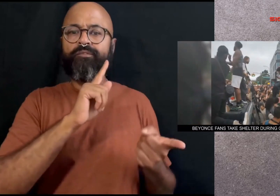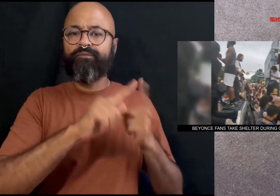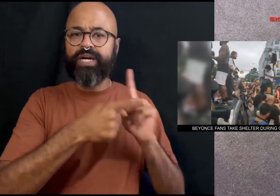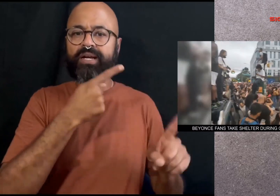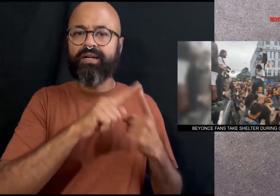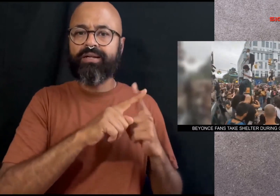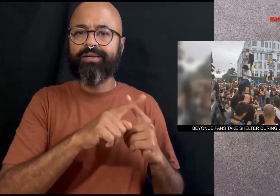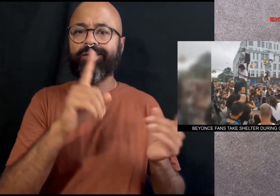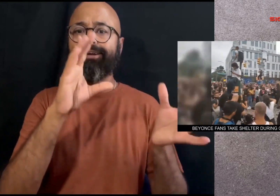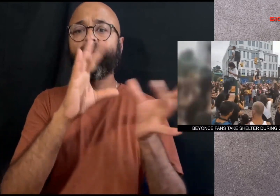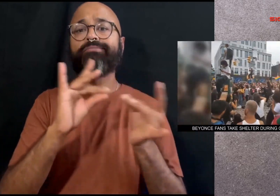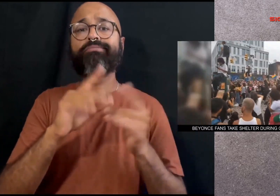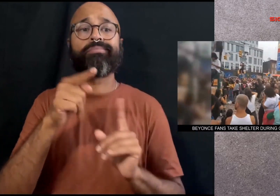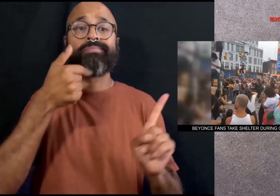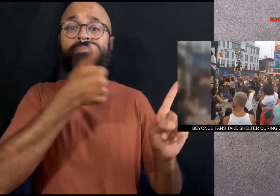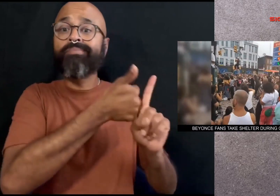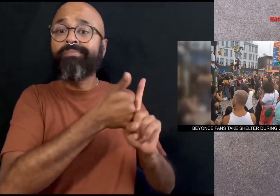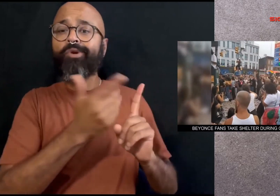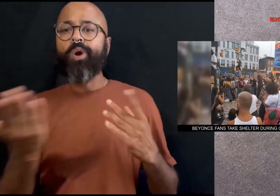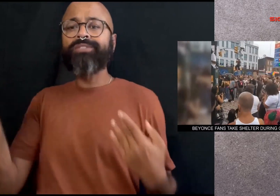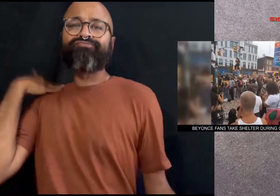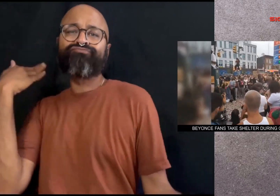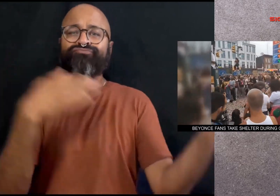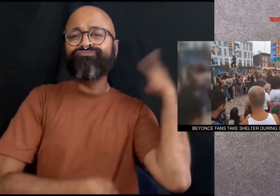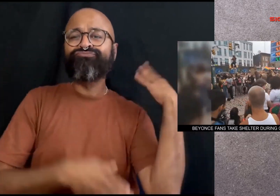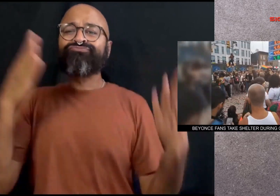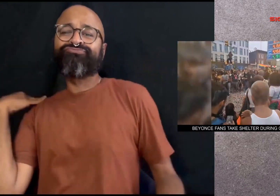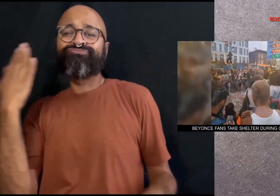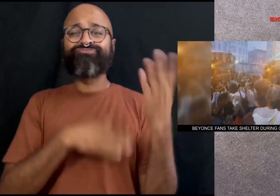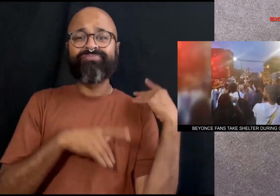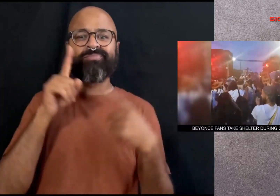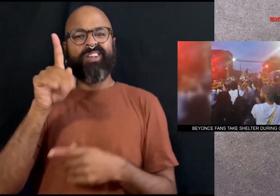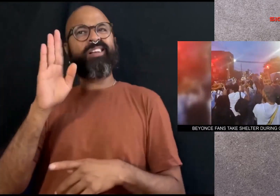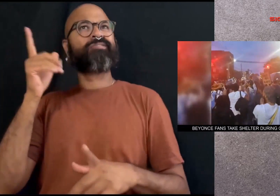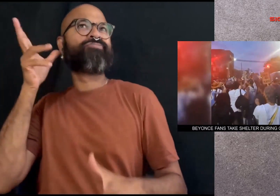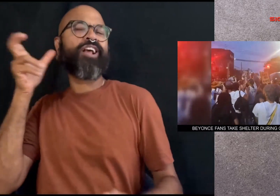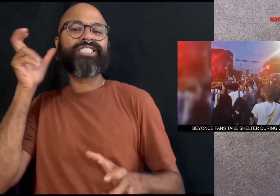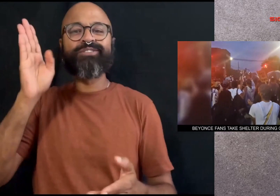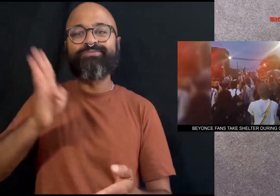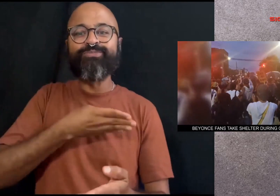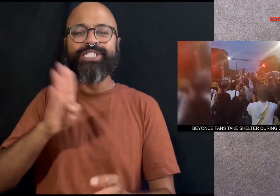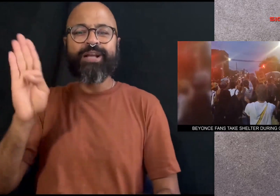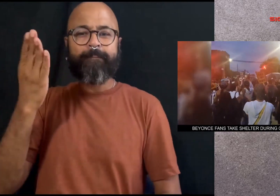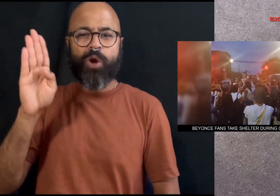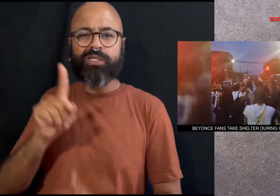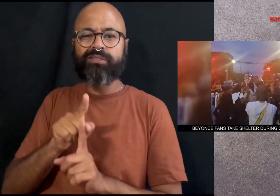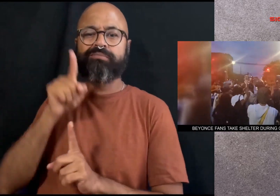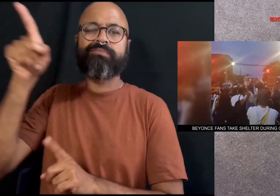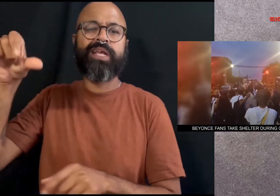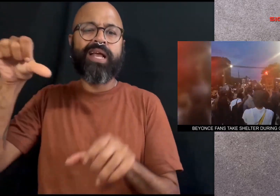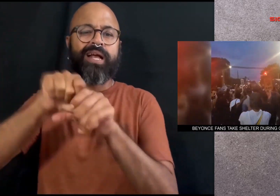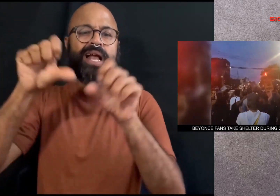a friend of Sibley says he was voguing to Beyonce music at a gas station in Brooklyn. Last Saturday,